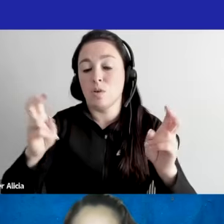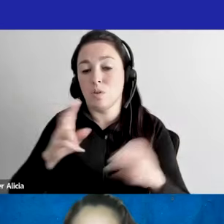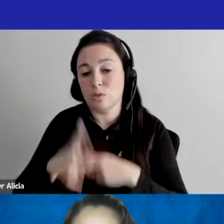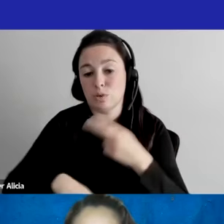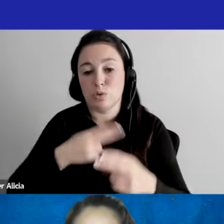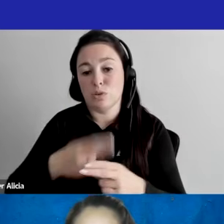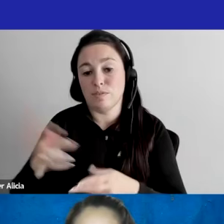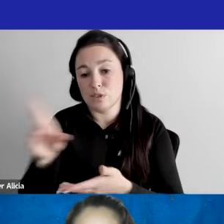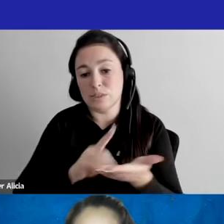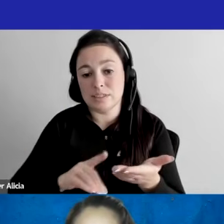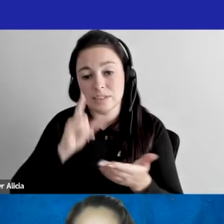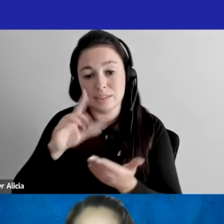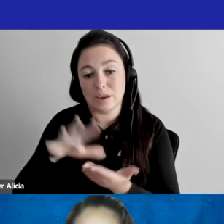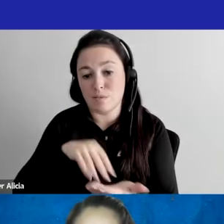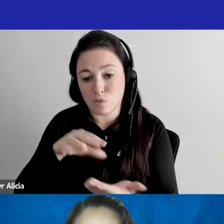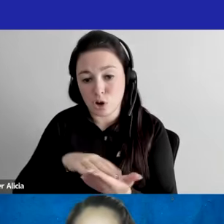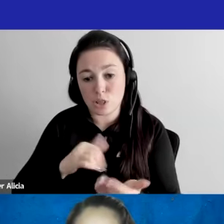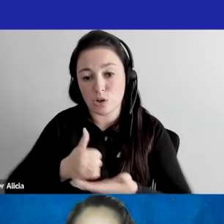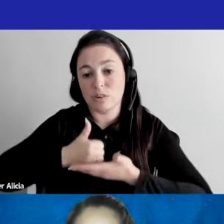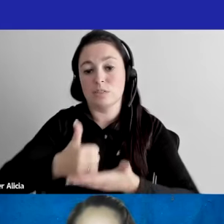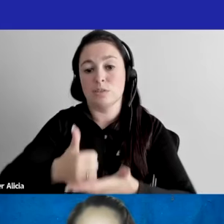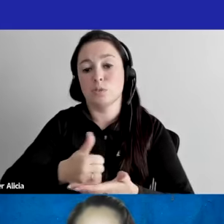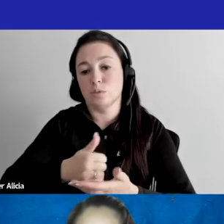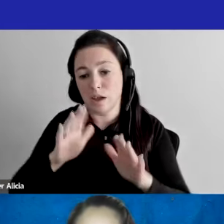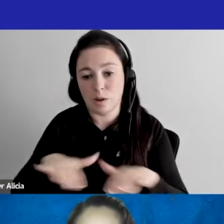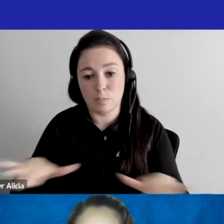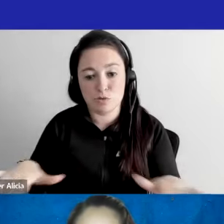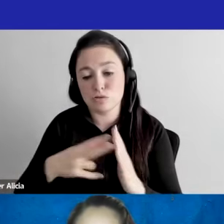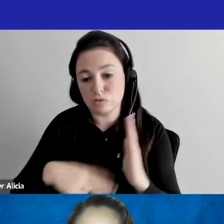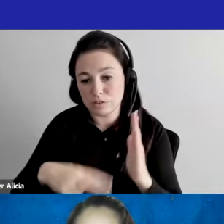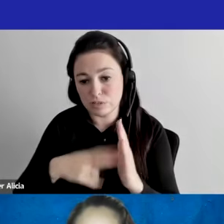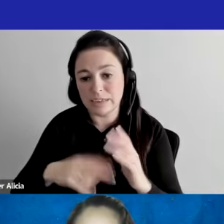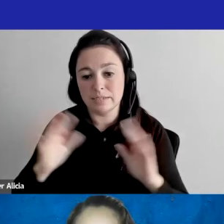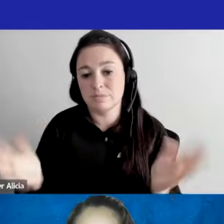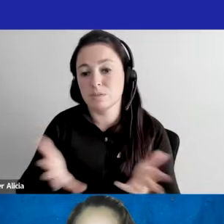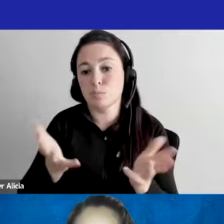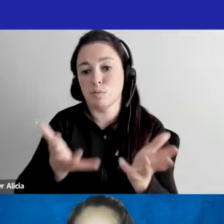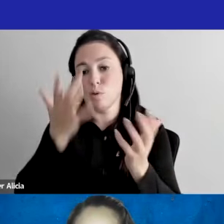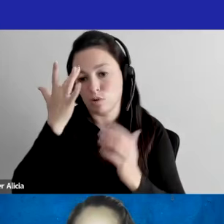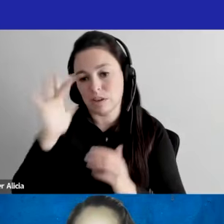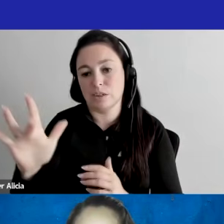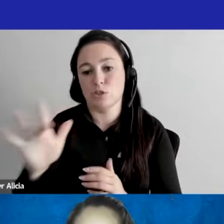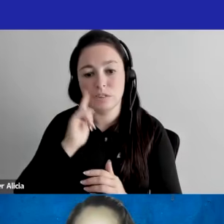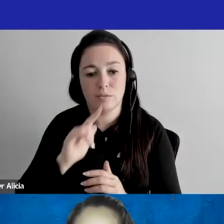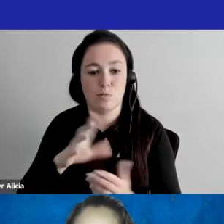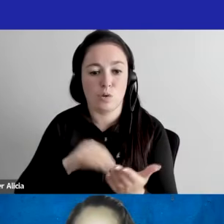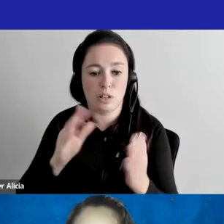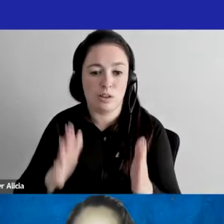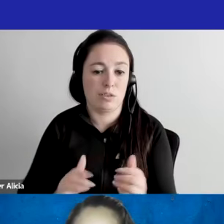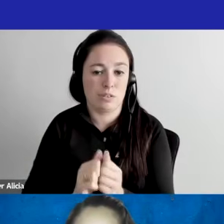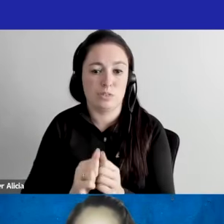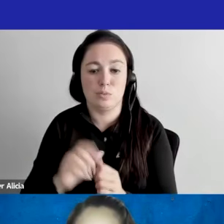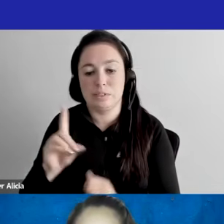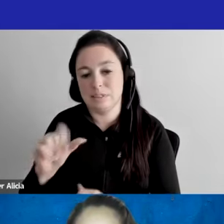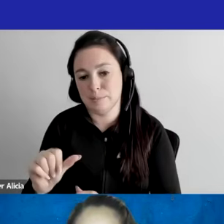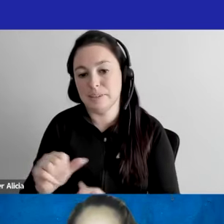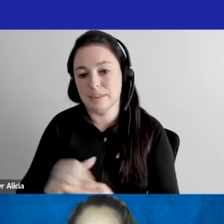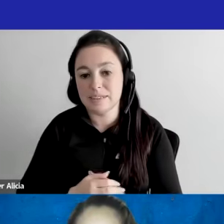to Help All Children Read, Promoting Literacy for Learners with Disability. She obtained her bachelor's